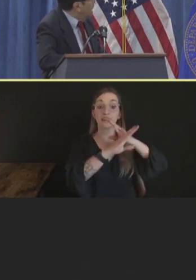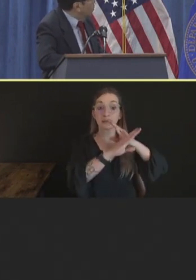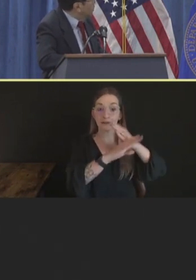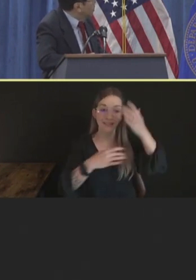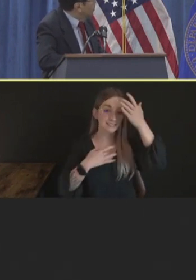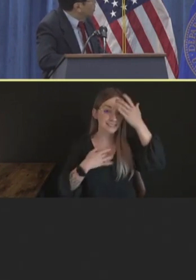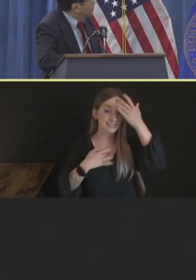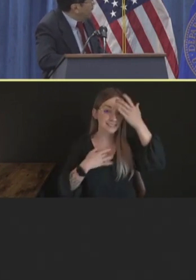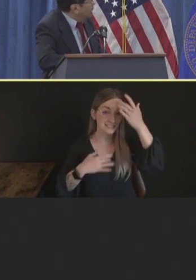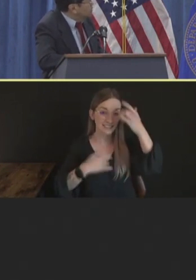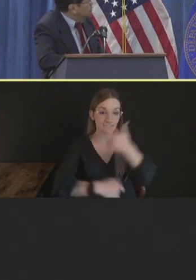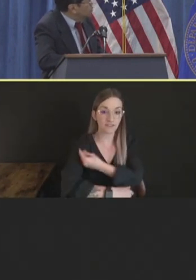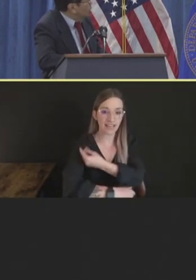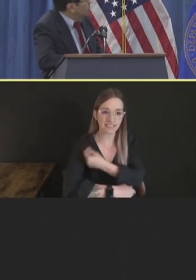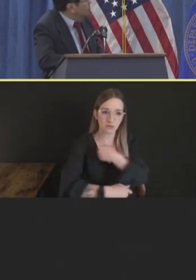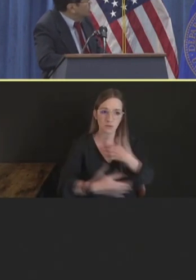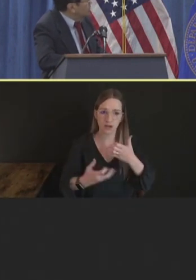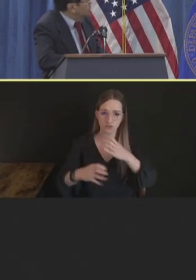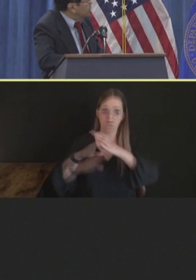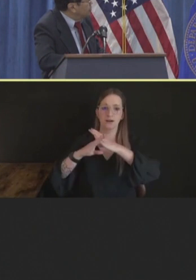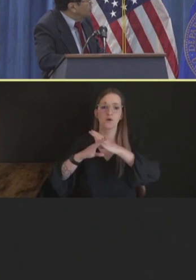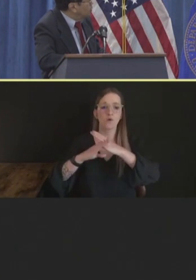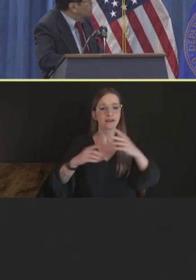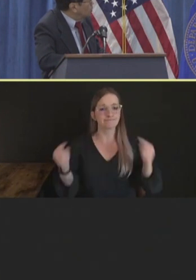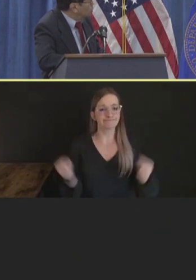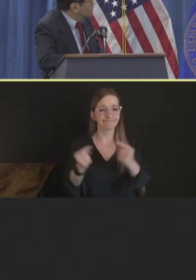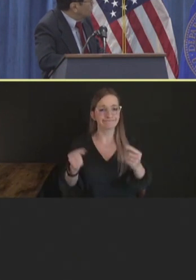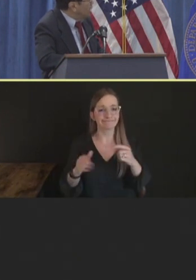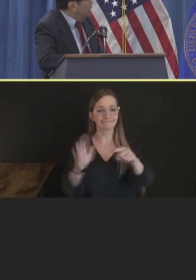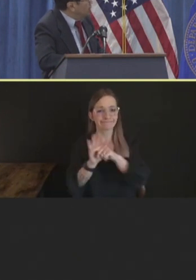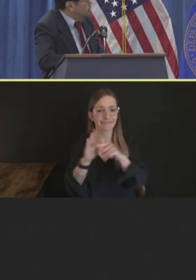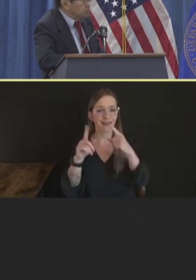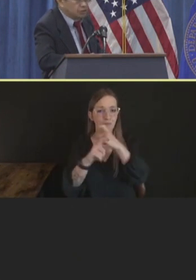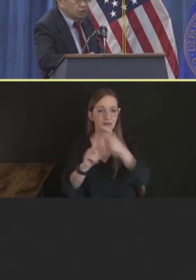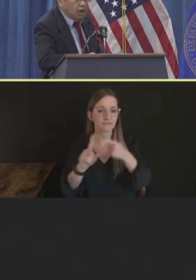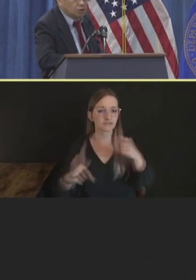We need to build capacity for training vaccine safety researchers, because this is a challenging